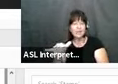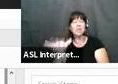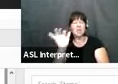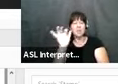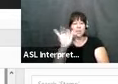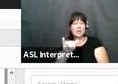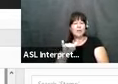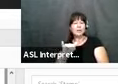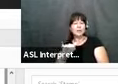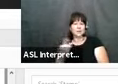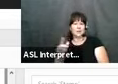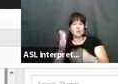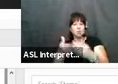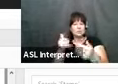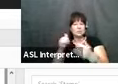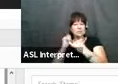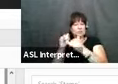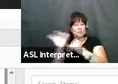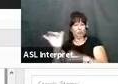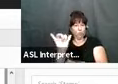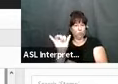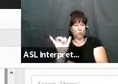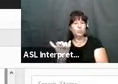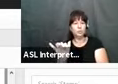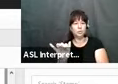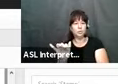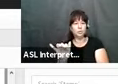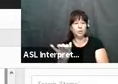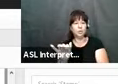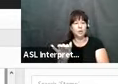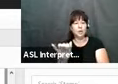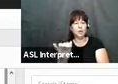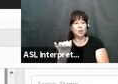before we started aggressively, right after we started aggressively